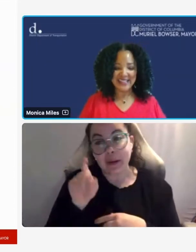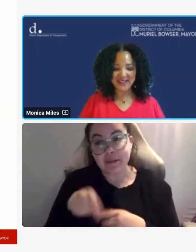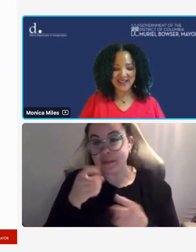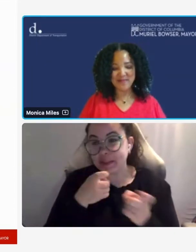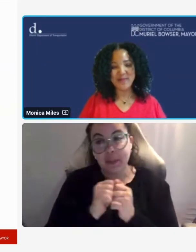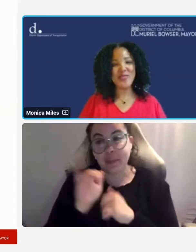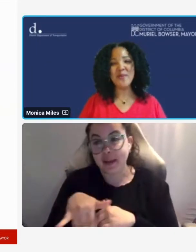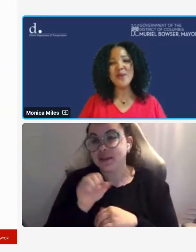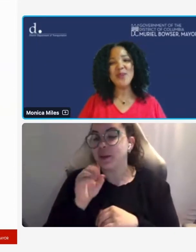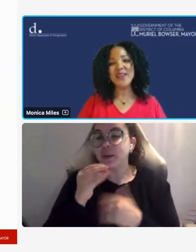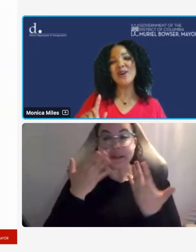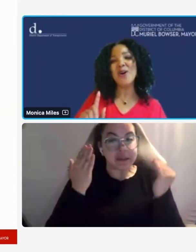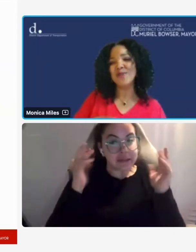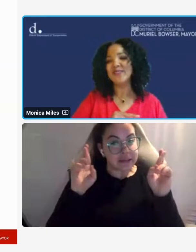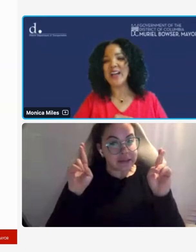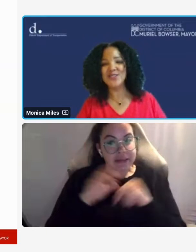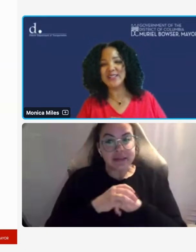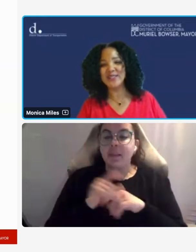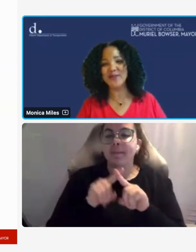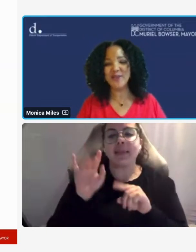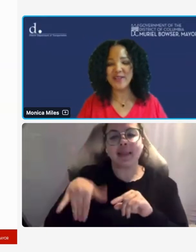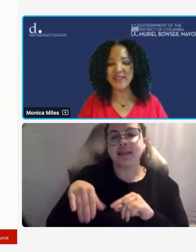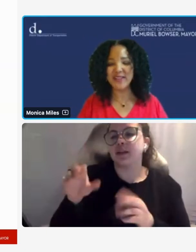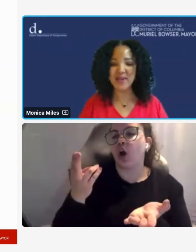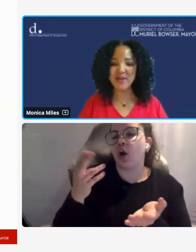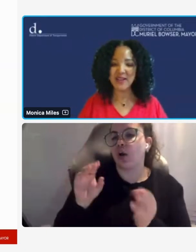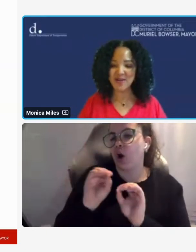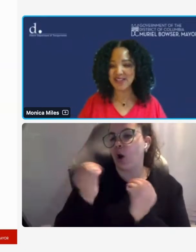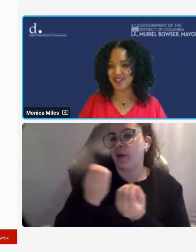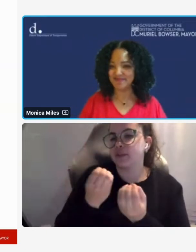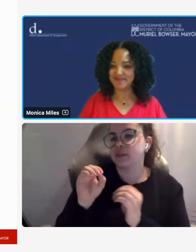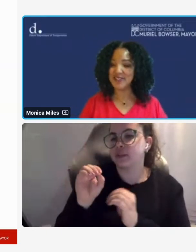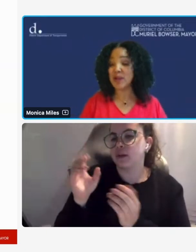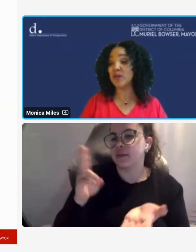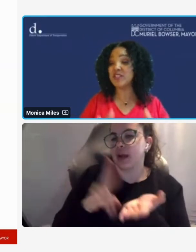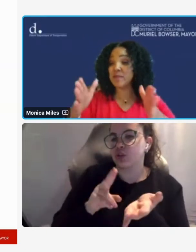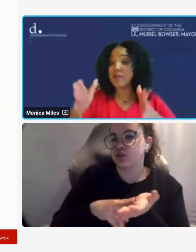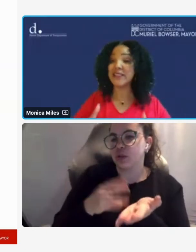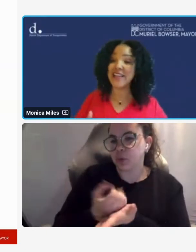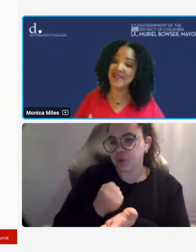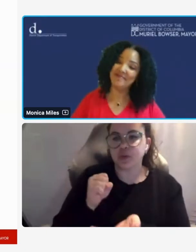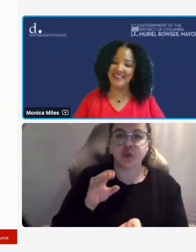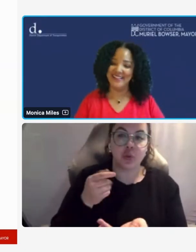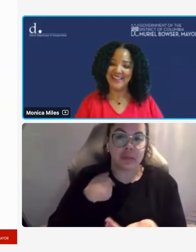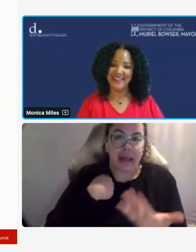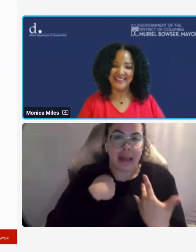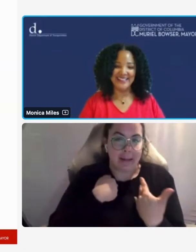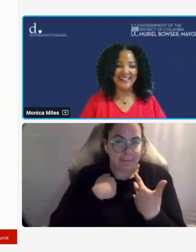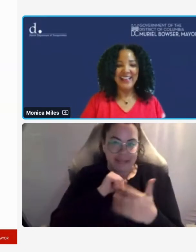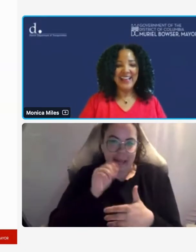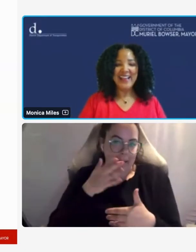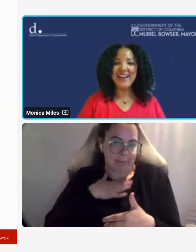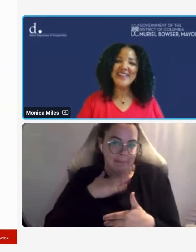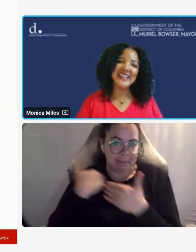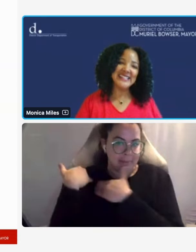so um but that would be uh office of contracts and procurement um question so i will stay in my lane